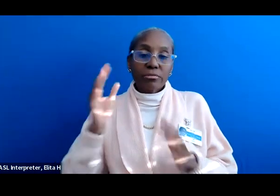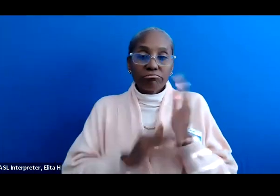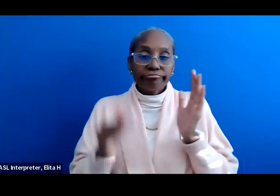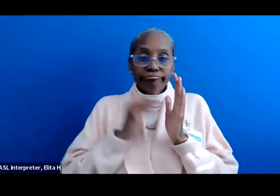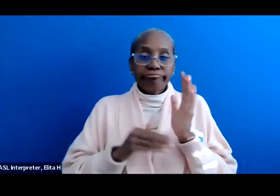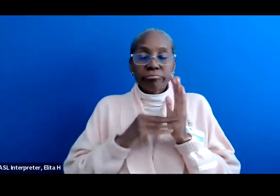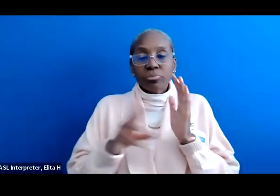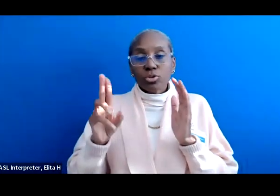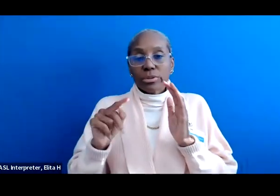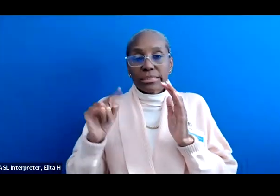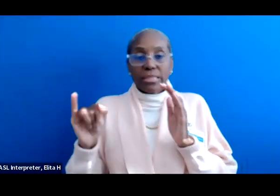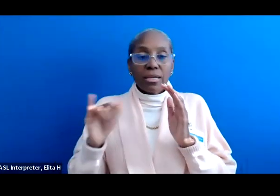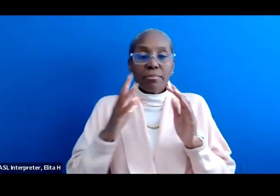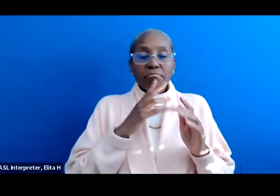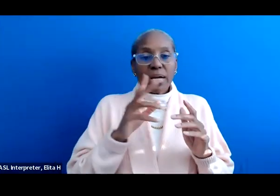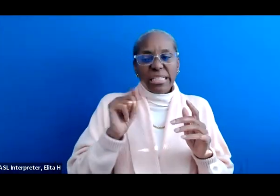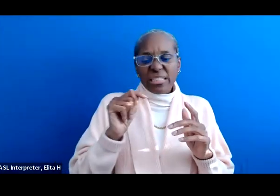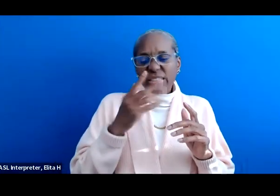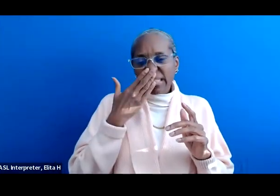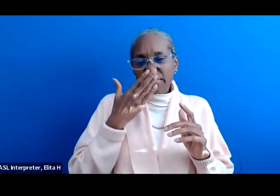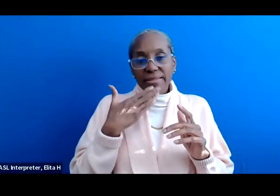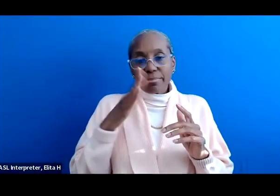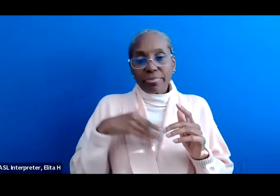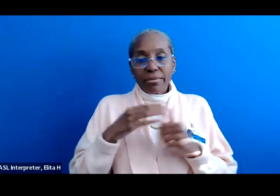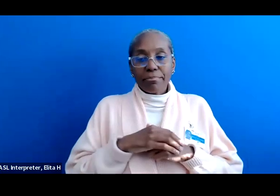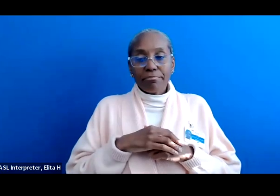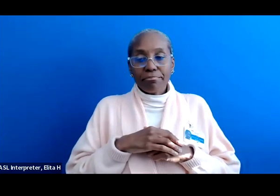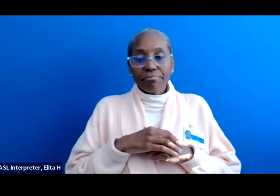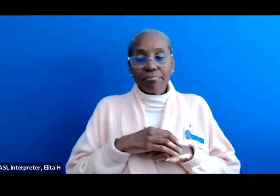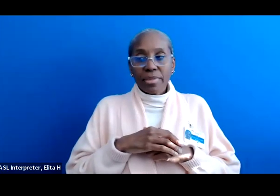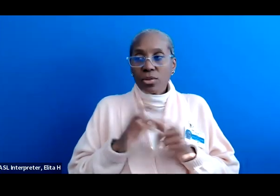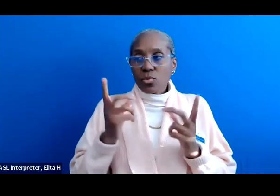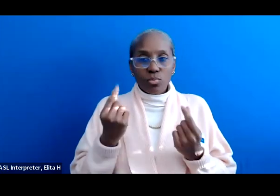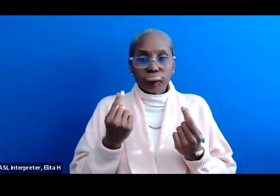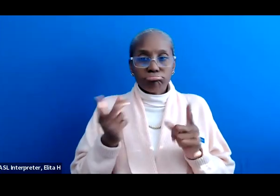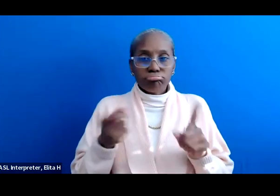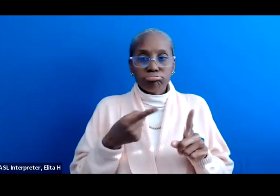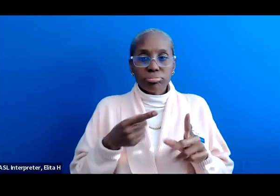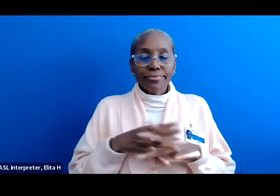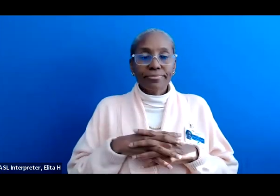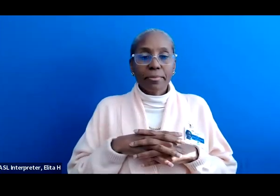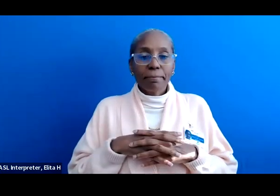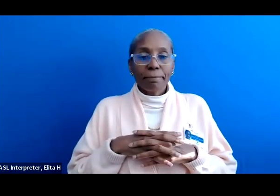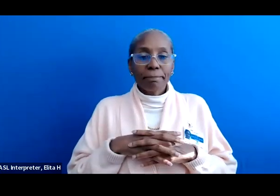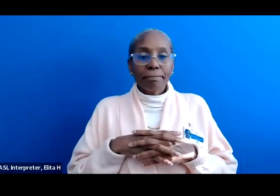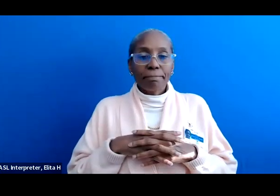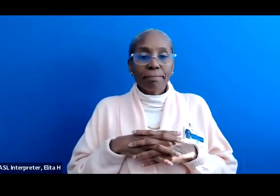My urine smells bad, so can you point me in the right direction? This is the thing about urine.